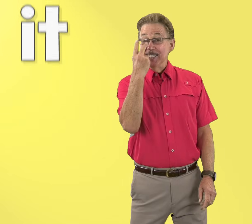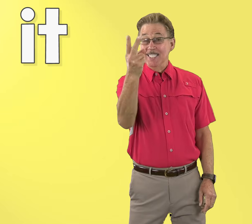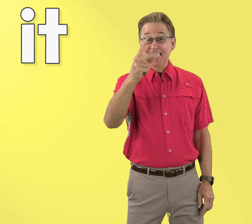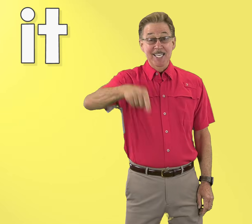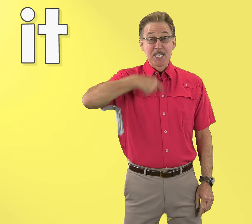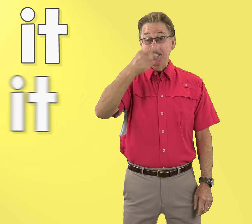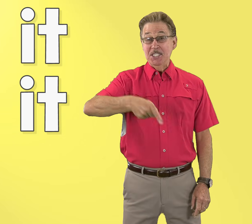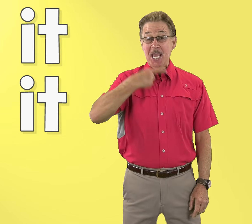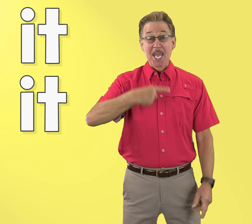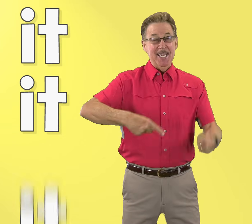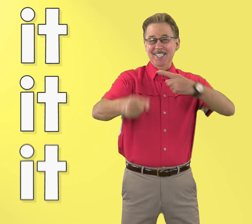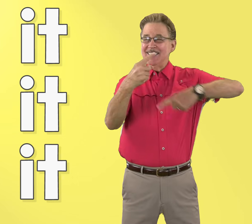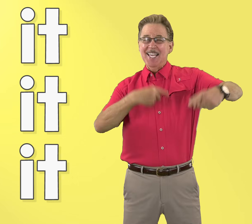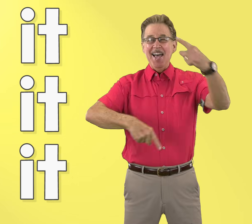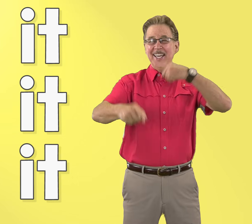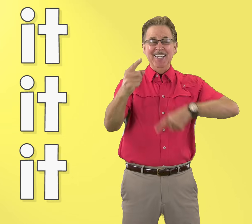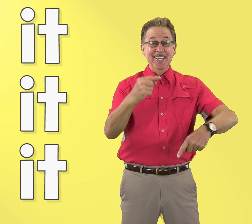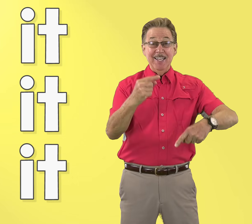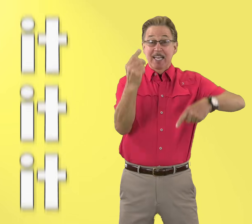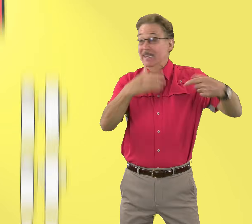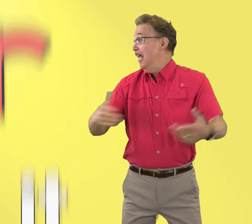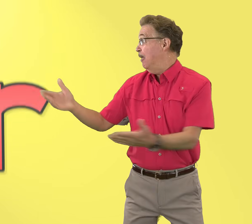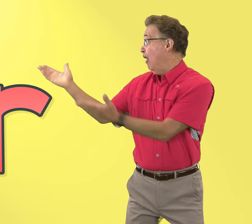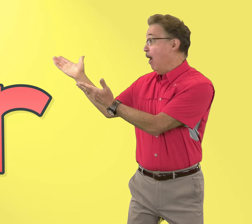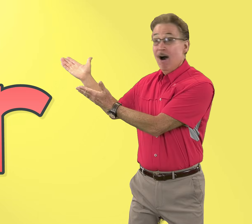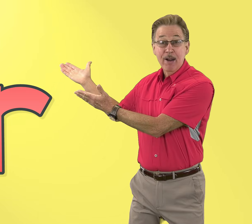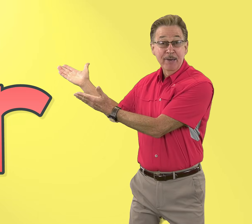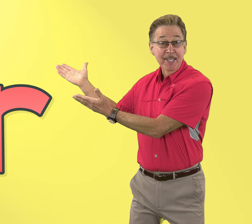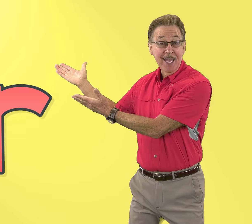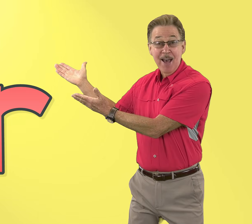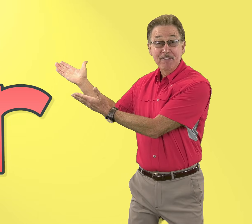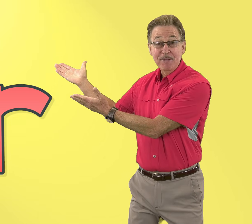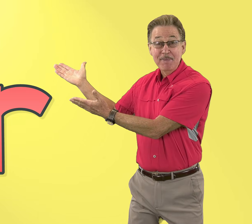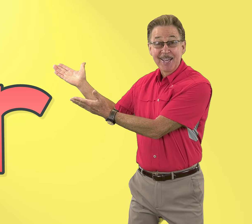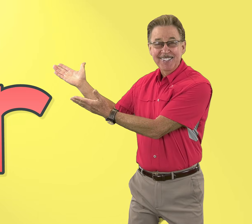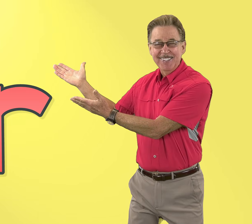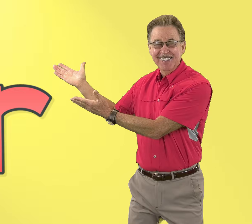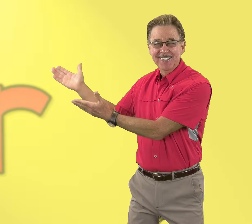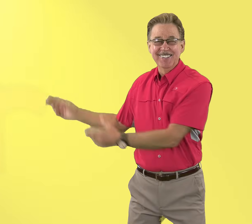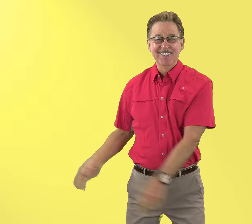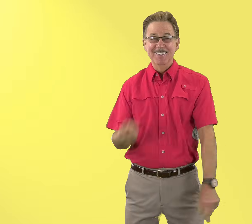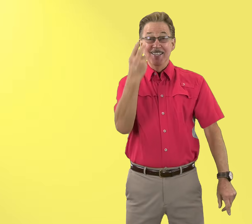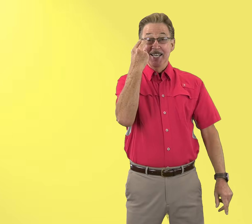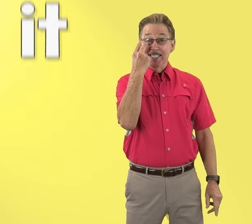See it, Say it, Sign it Letter R r in the alphabet